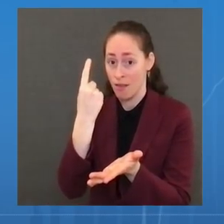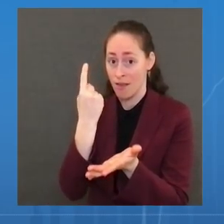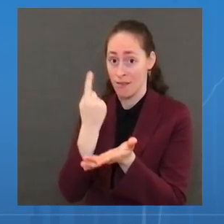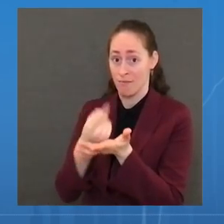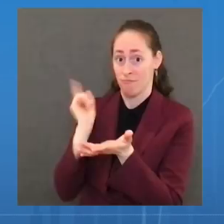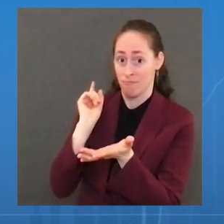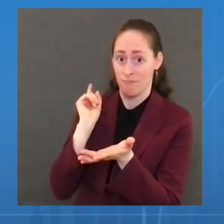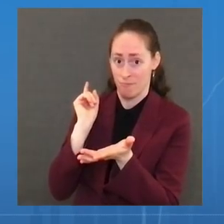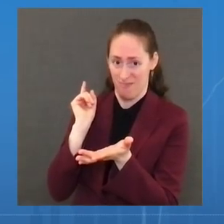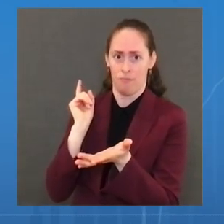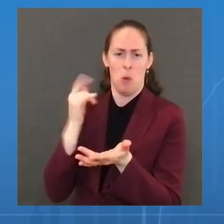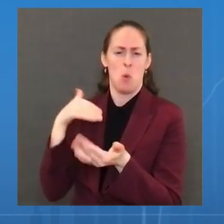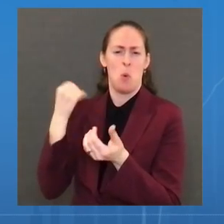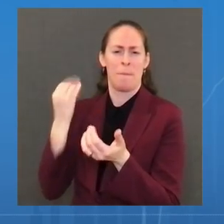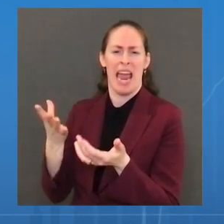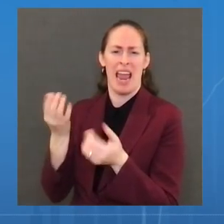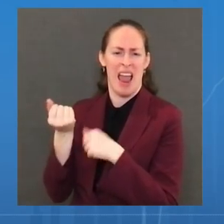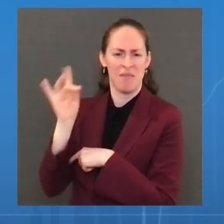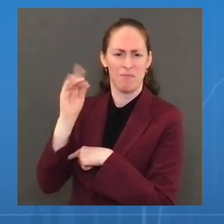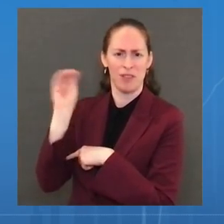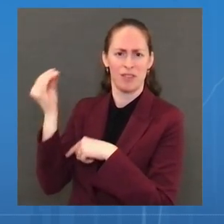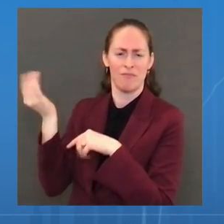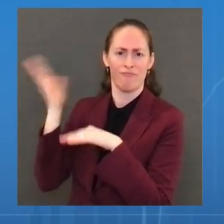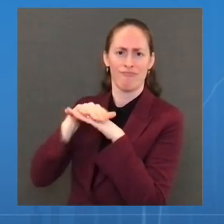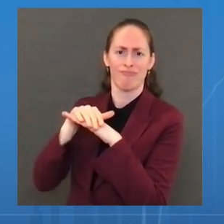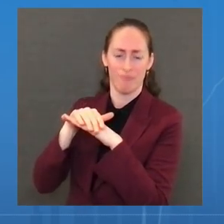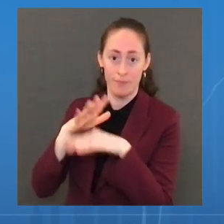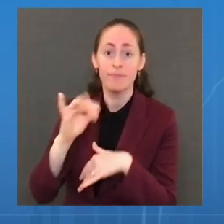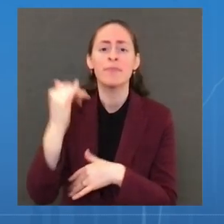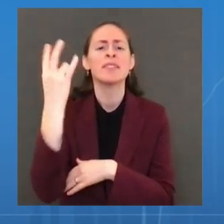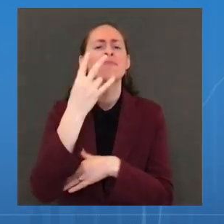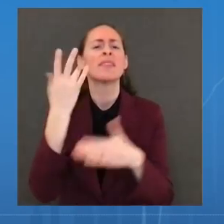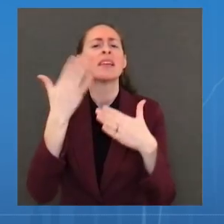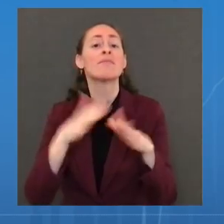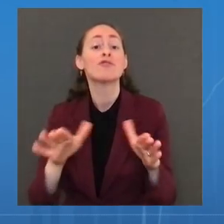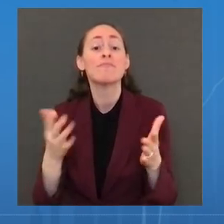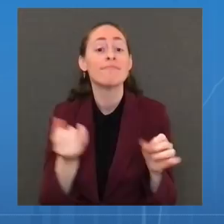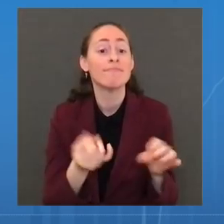The seven-day average of hospital admissions is about 5,600 per day,